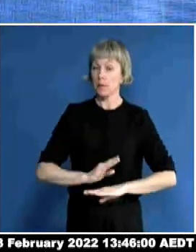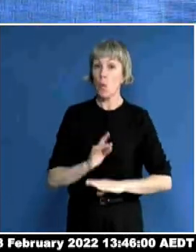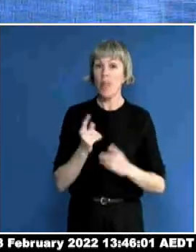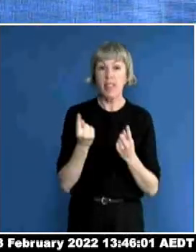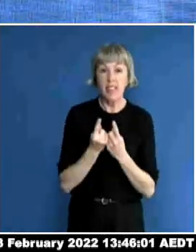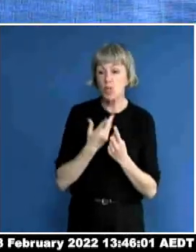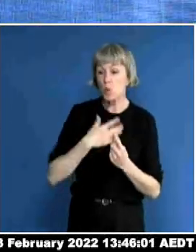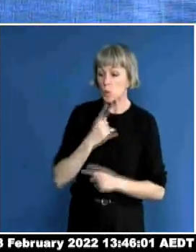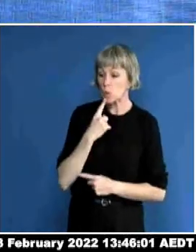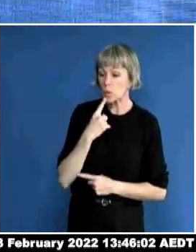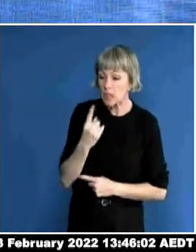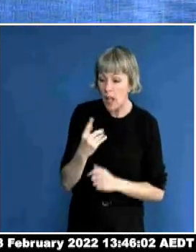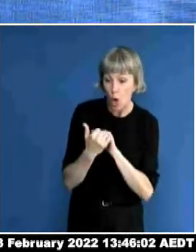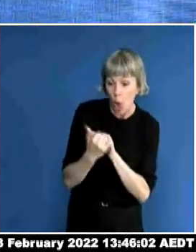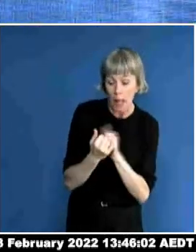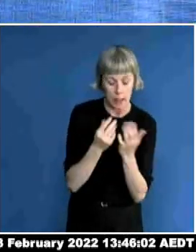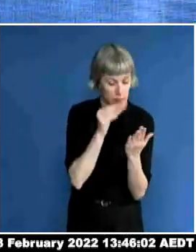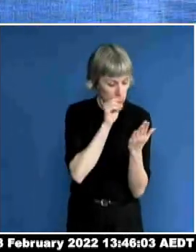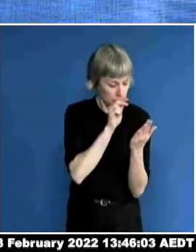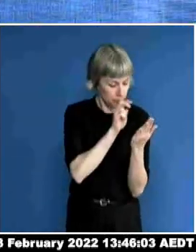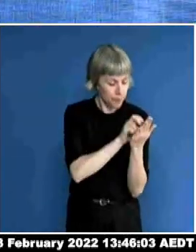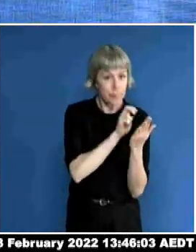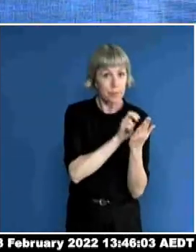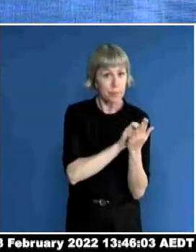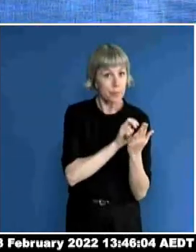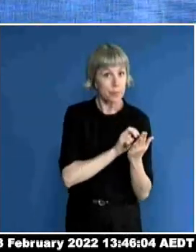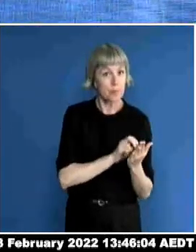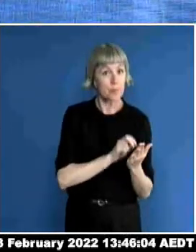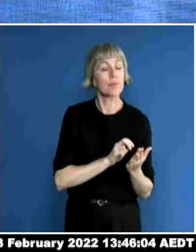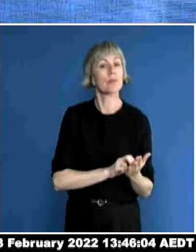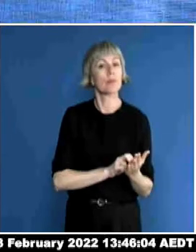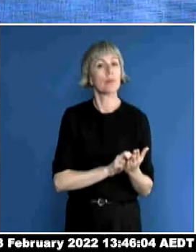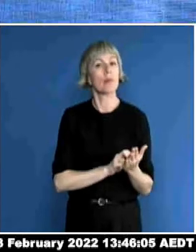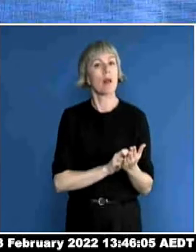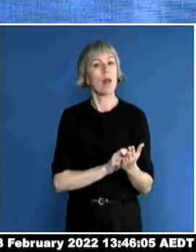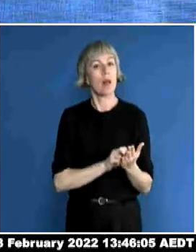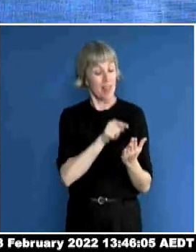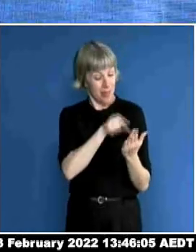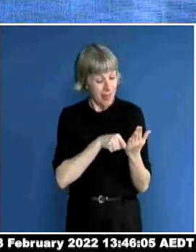that helps you working with colleagues to understand what you need to do your work.